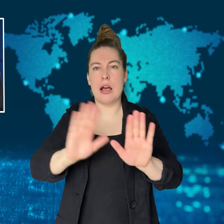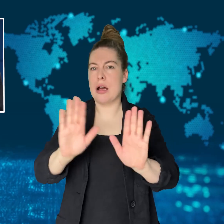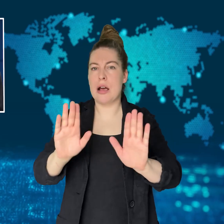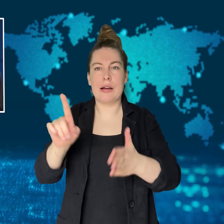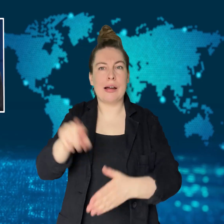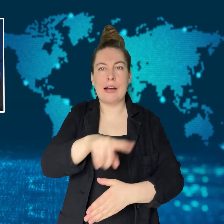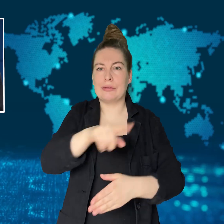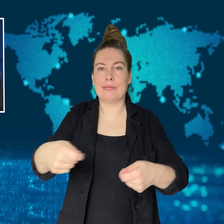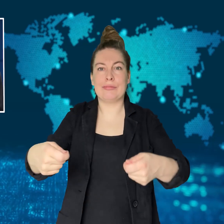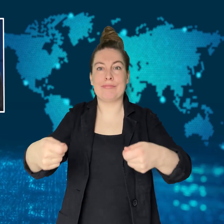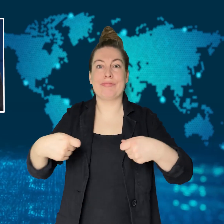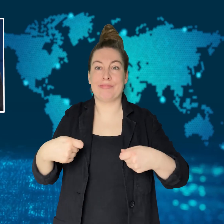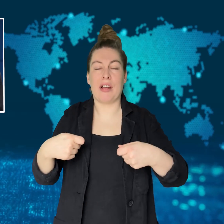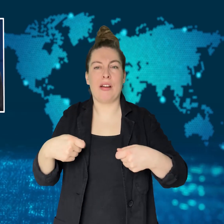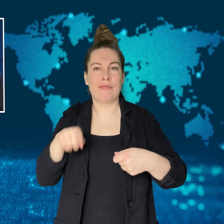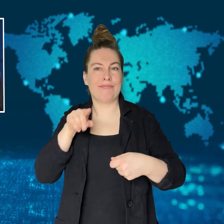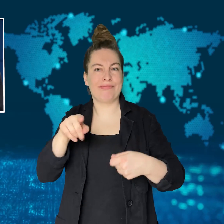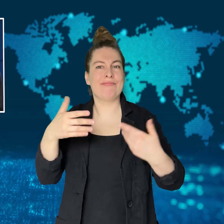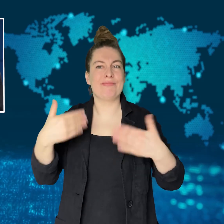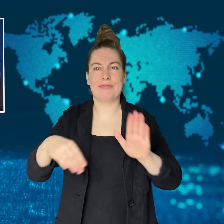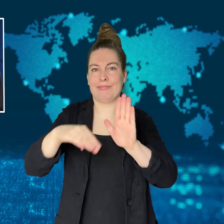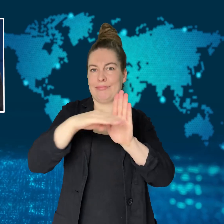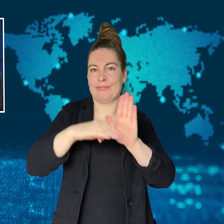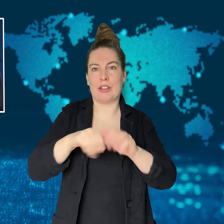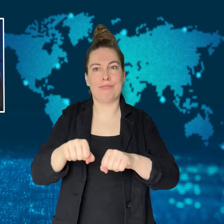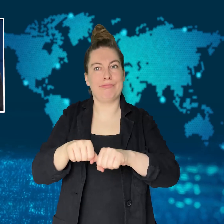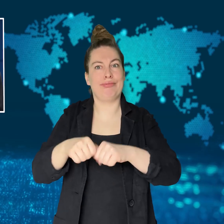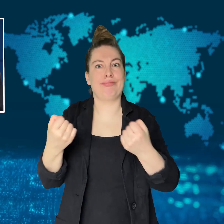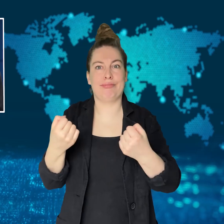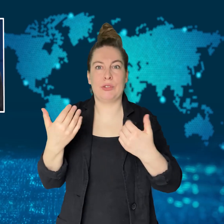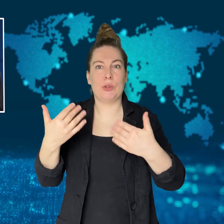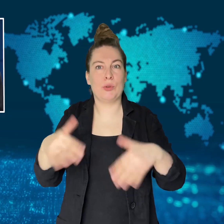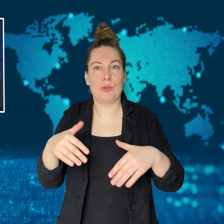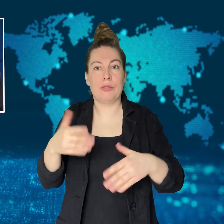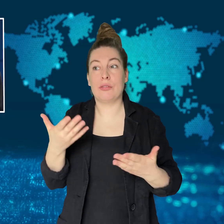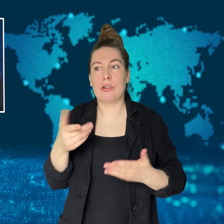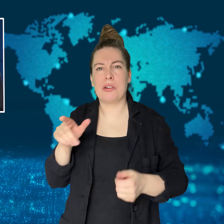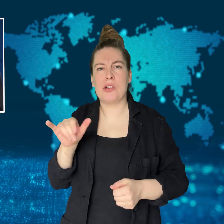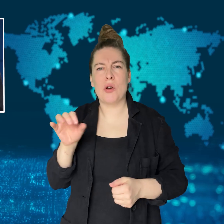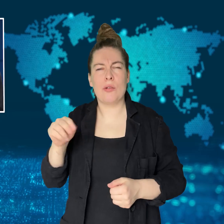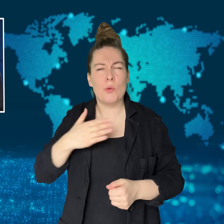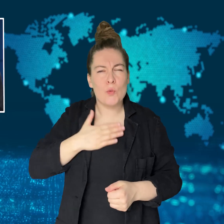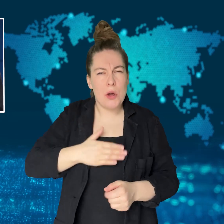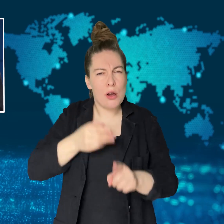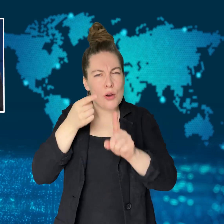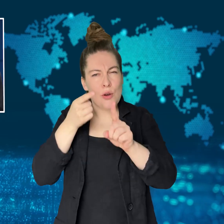detain some politicians. Han became acting president in his place,